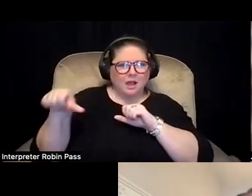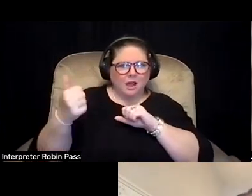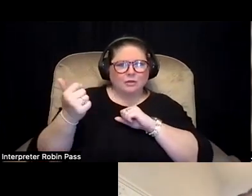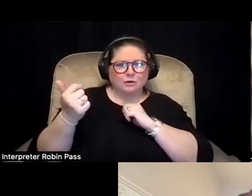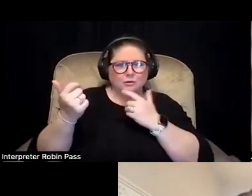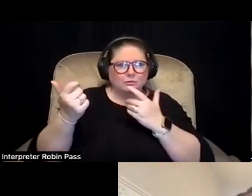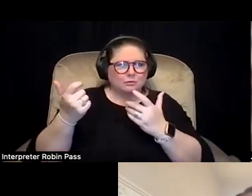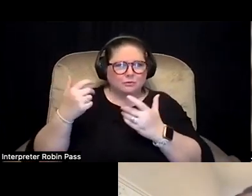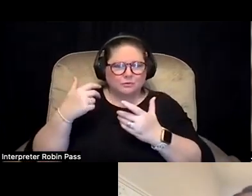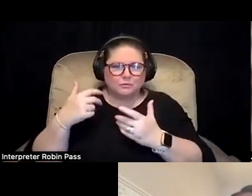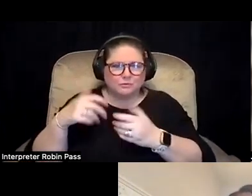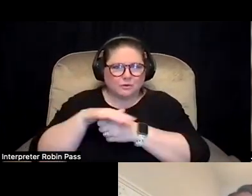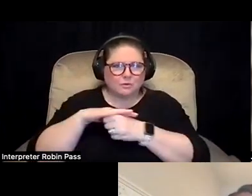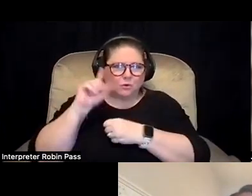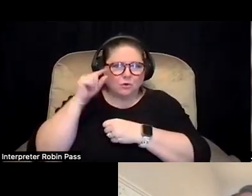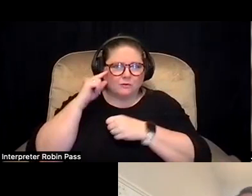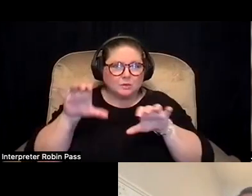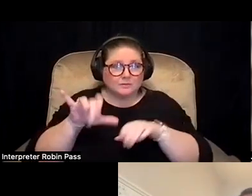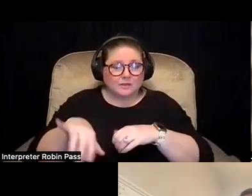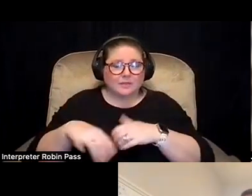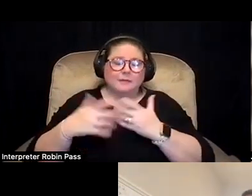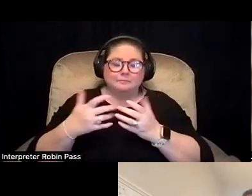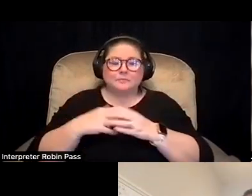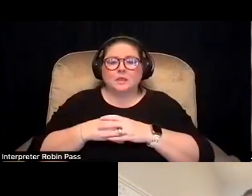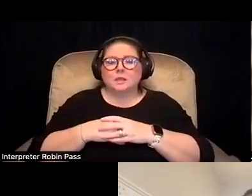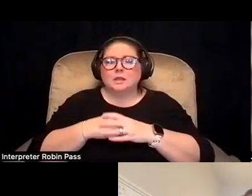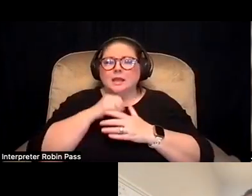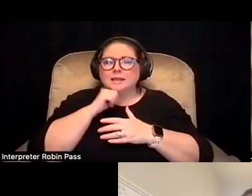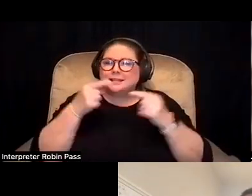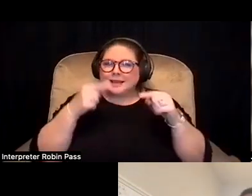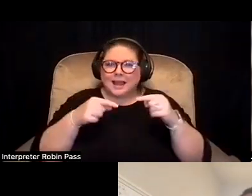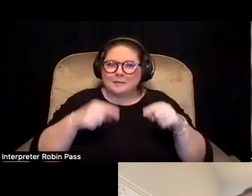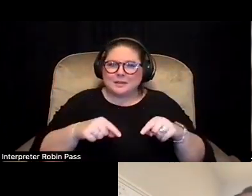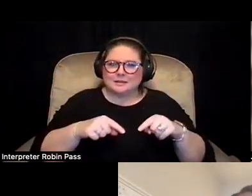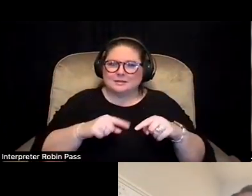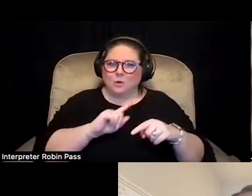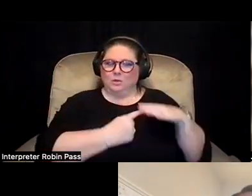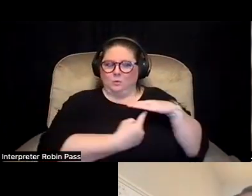local history doesn't happen in a vacuum there's a way to connect what has happened in your town